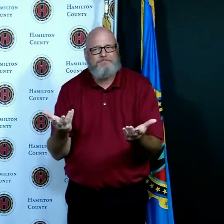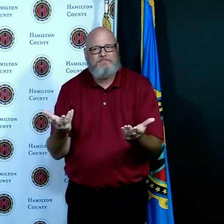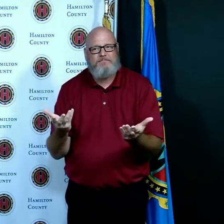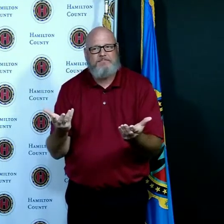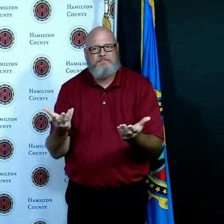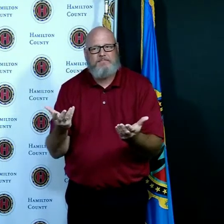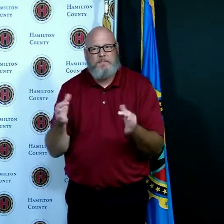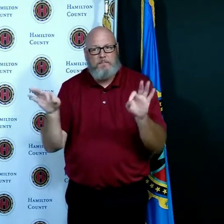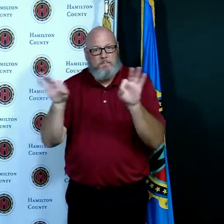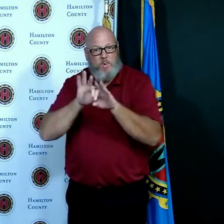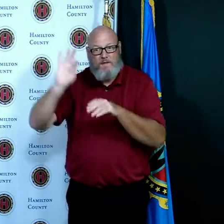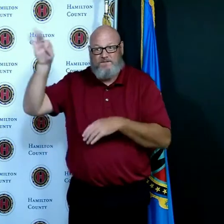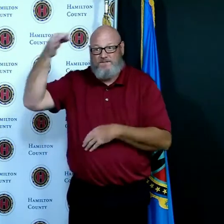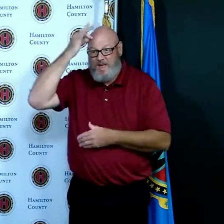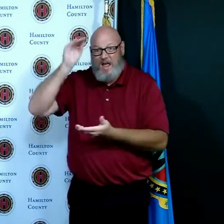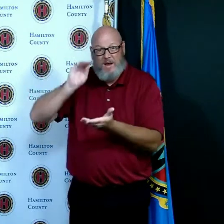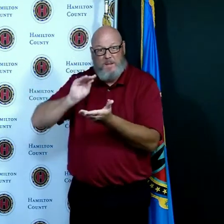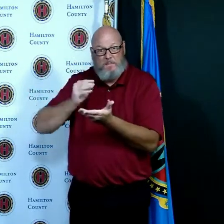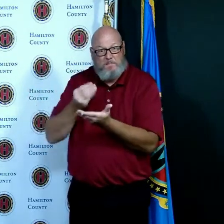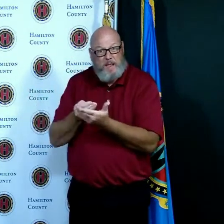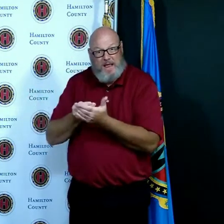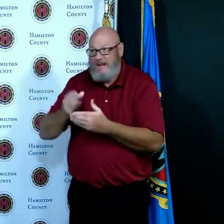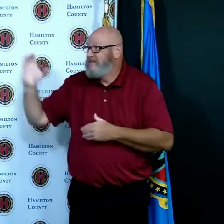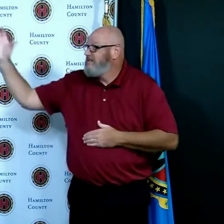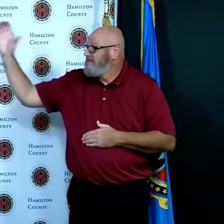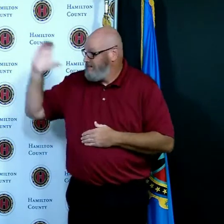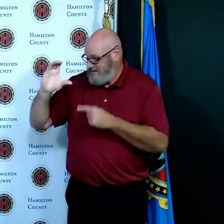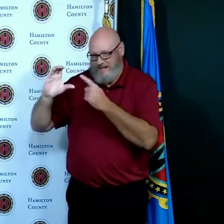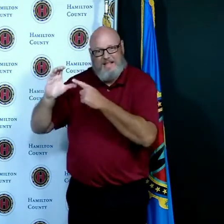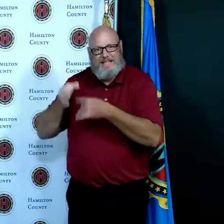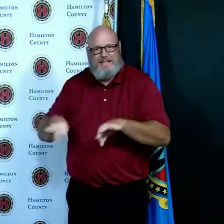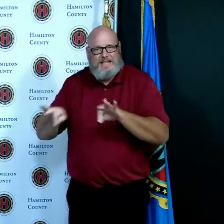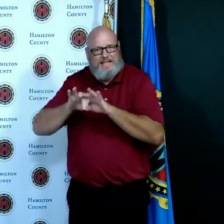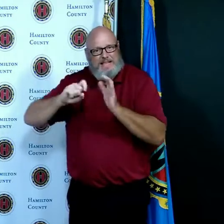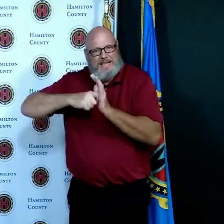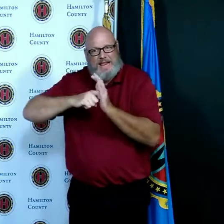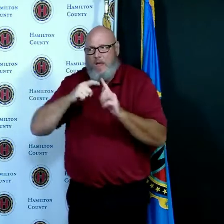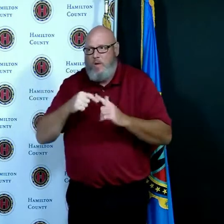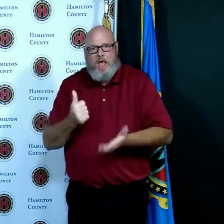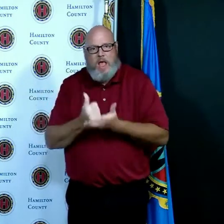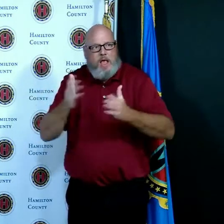level to provide these services we cannot leave money on the table here in Hamilton County